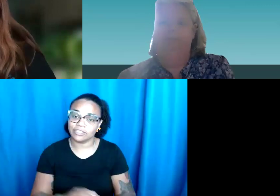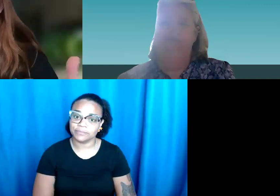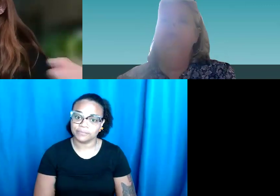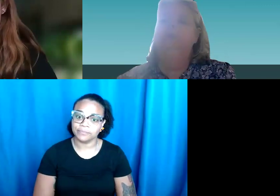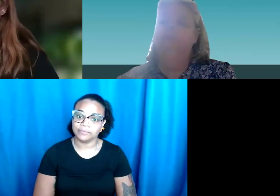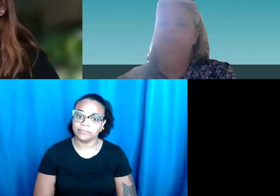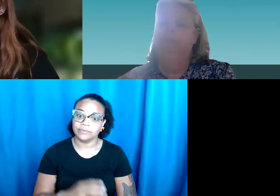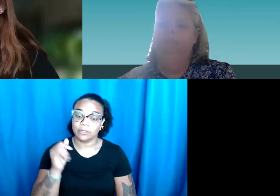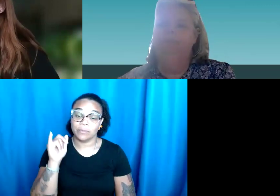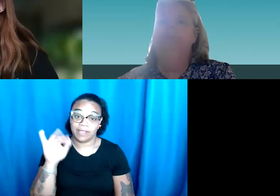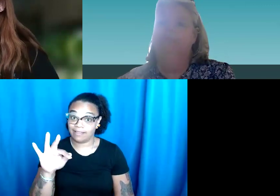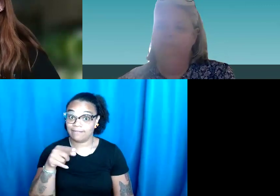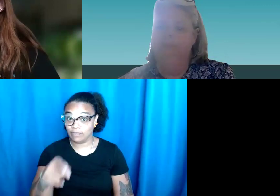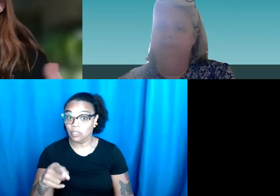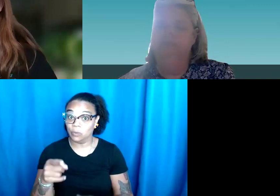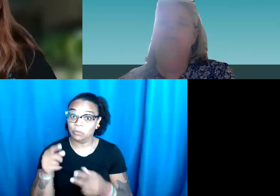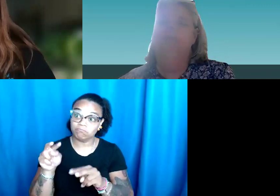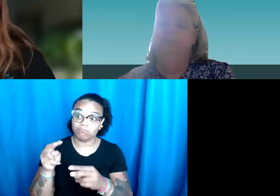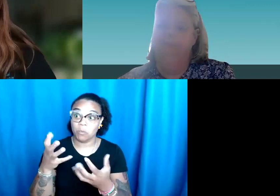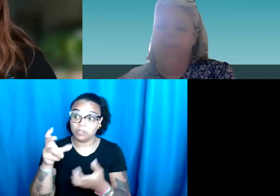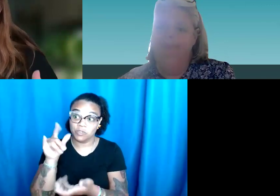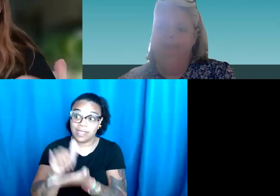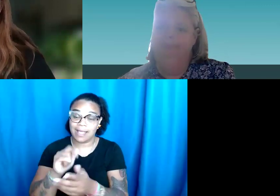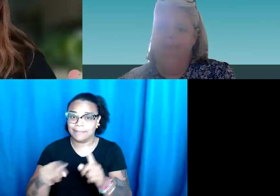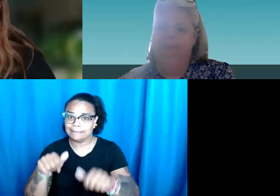So if that's something that you are looking to do and you are not sure, like where all